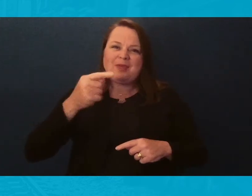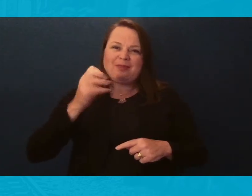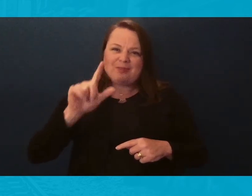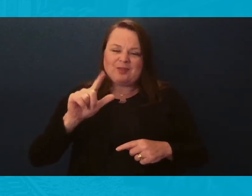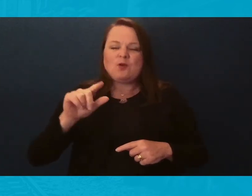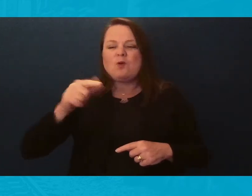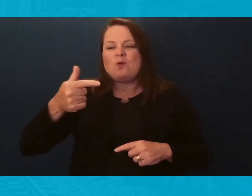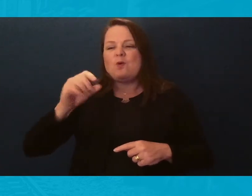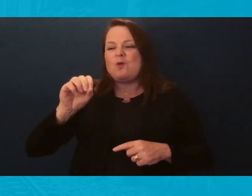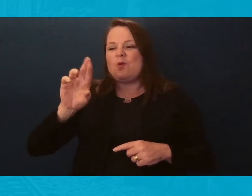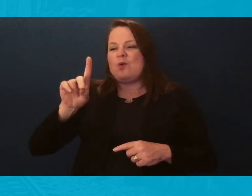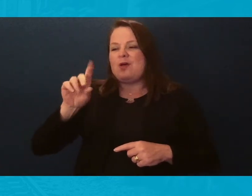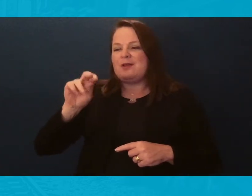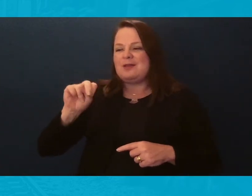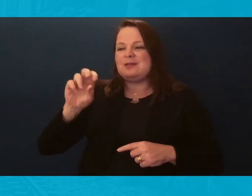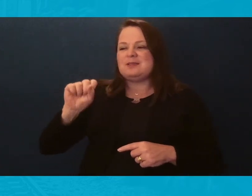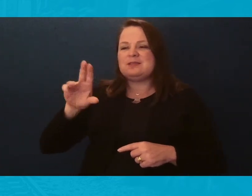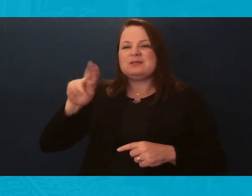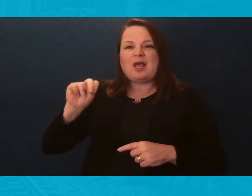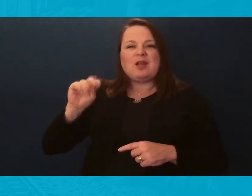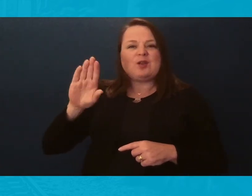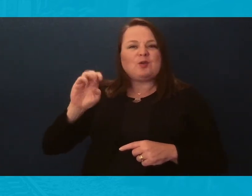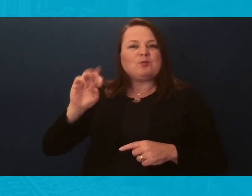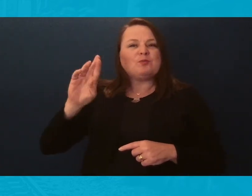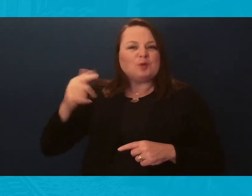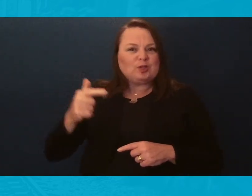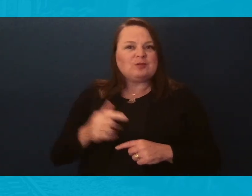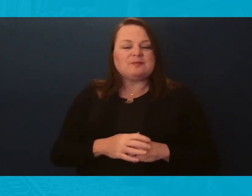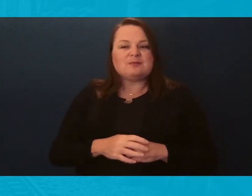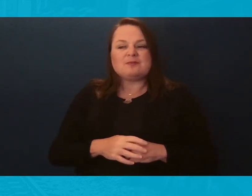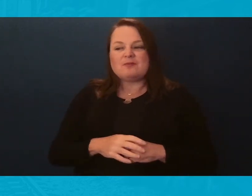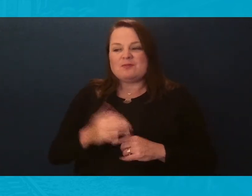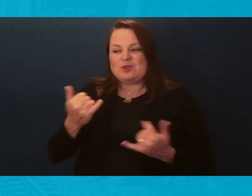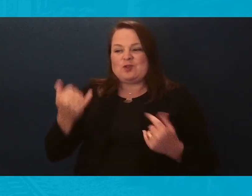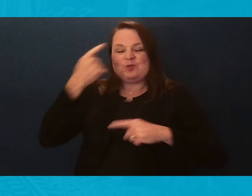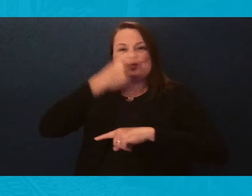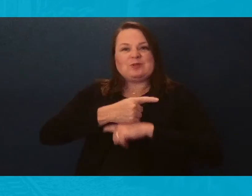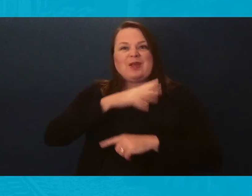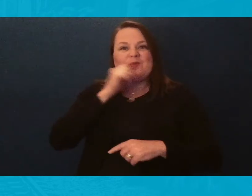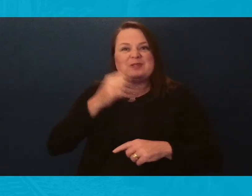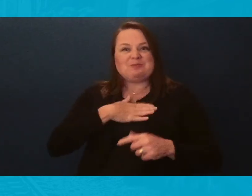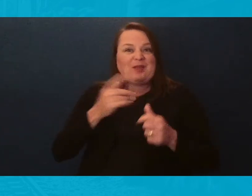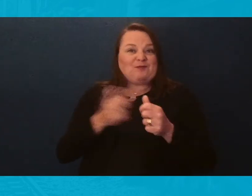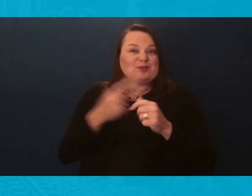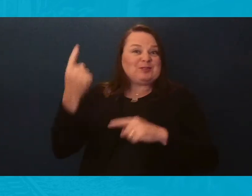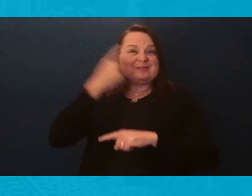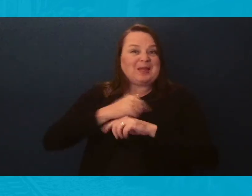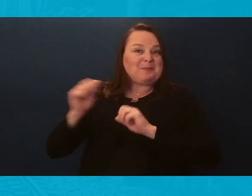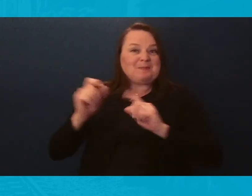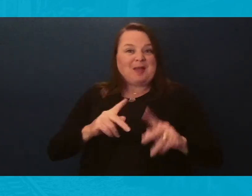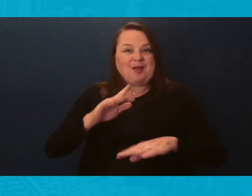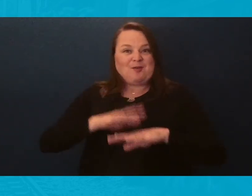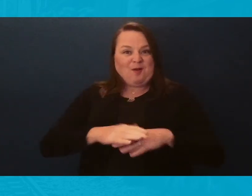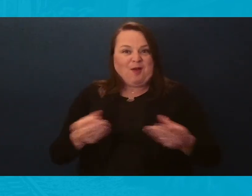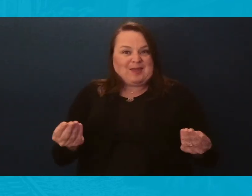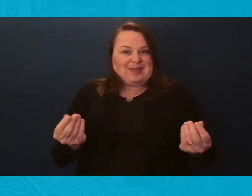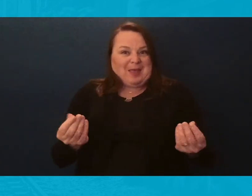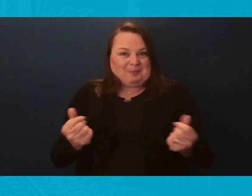Pastor Gordon Sundberg in little Isle Baptist Church. And today was my first day back on the campus.